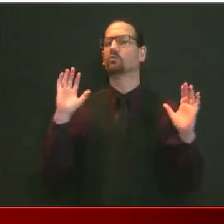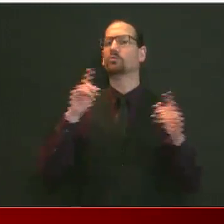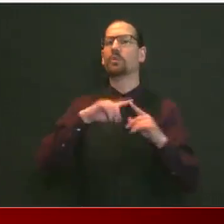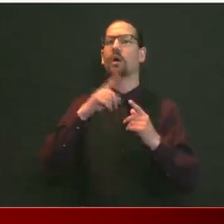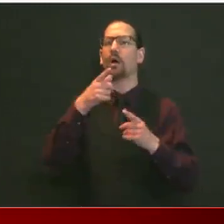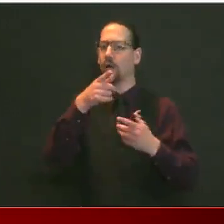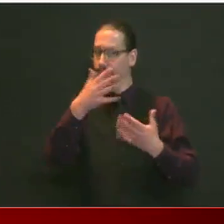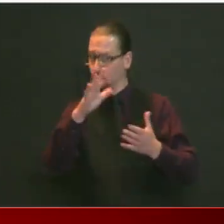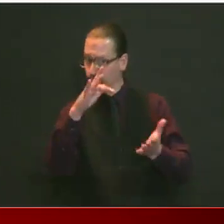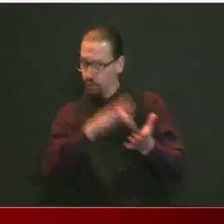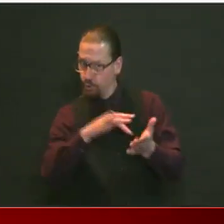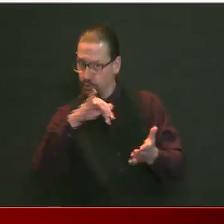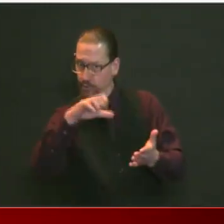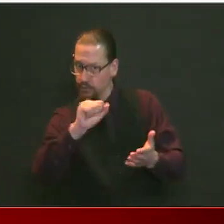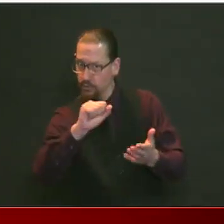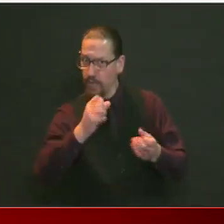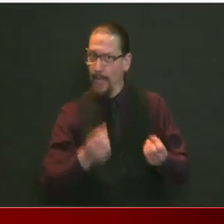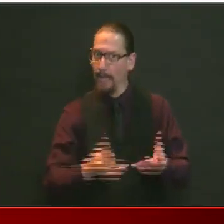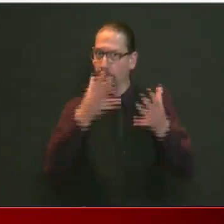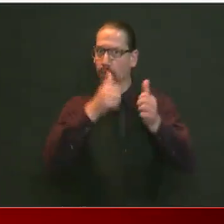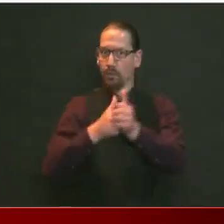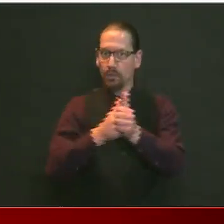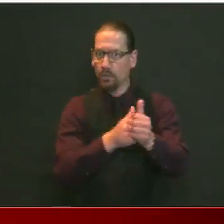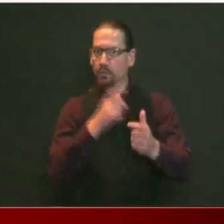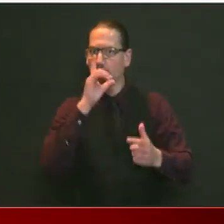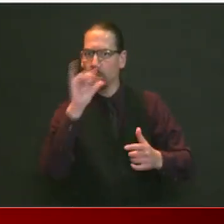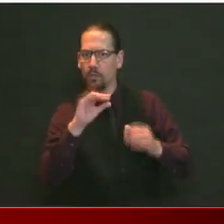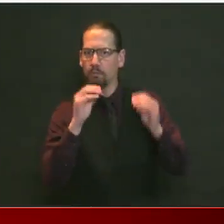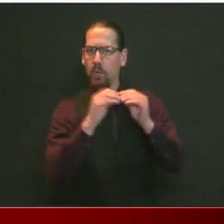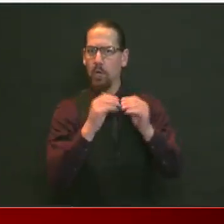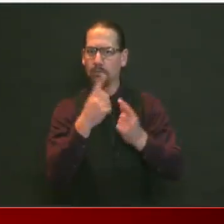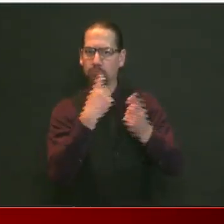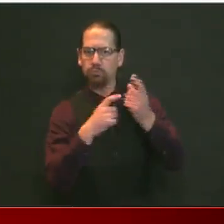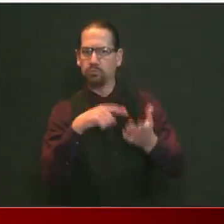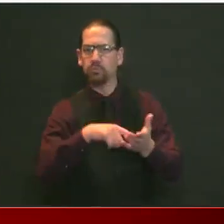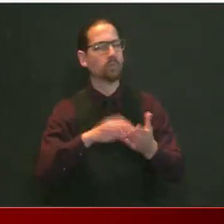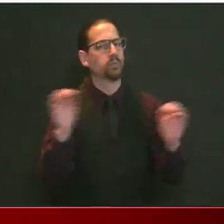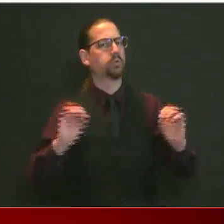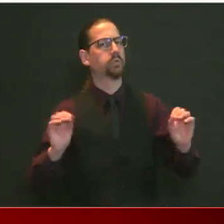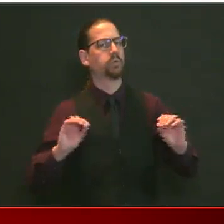NOT. BUT CAN'T GET ANY FURTHER INTO